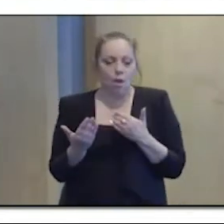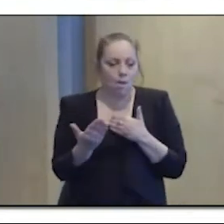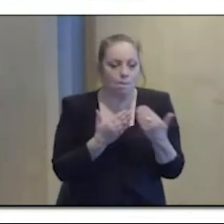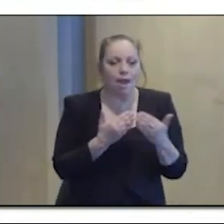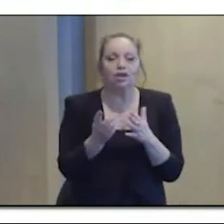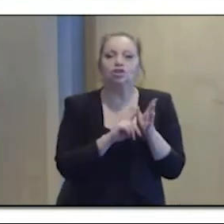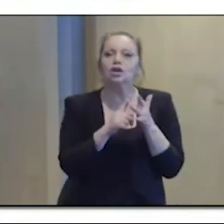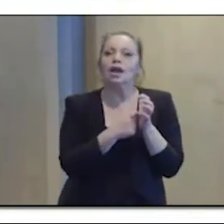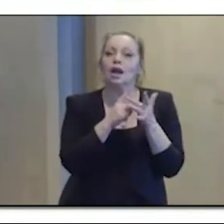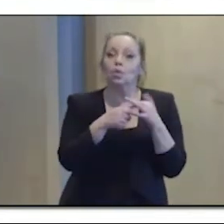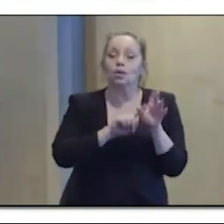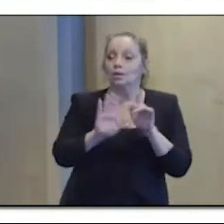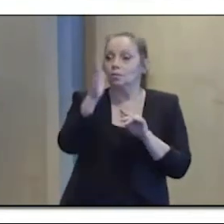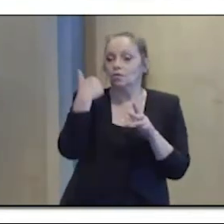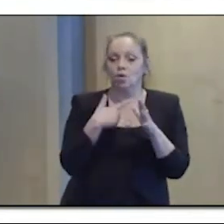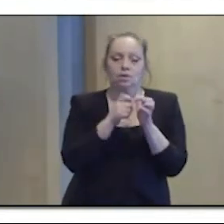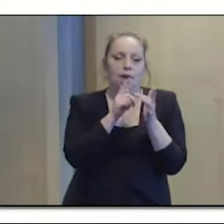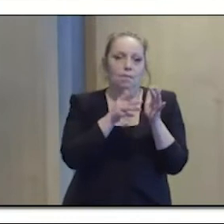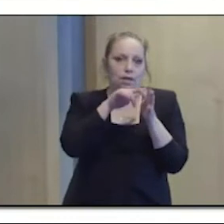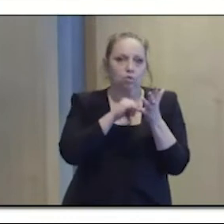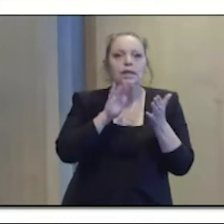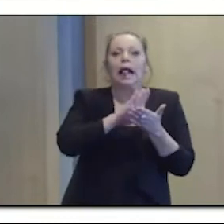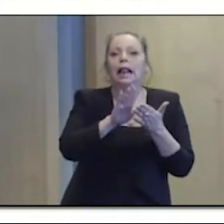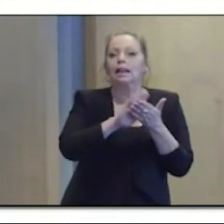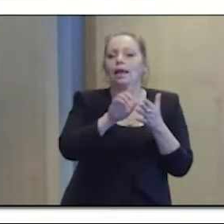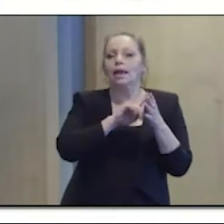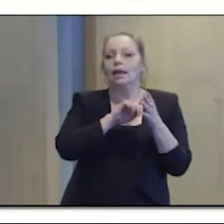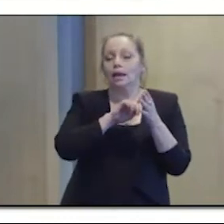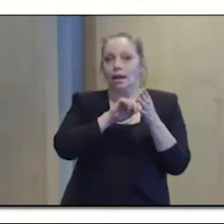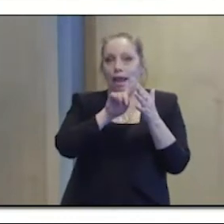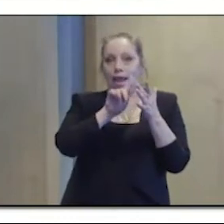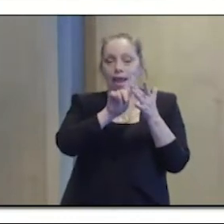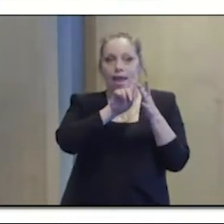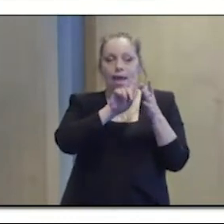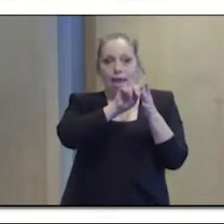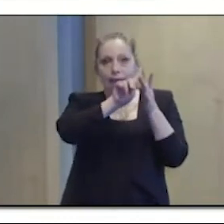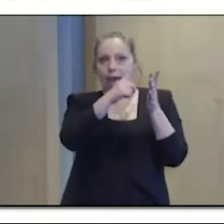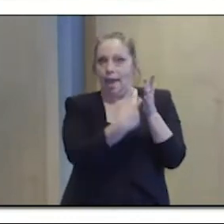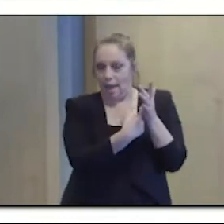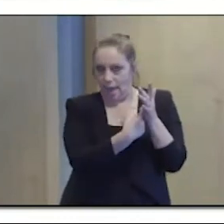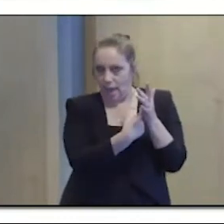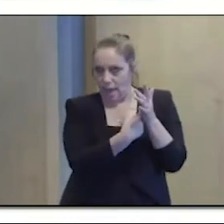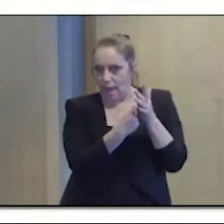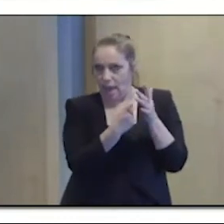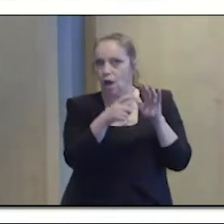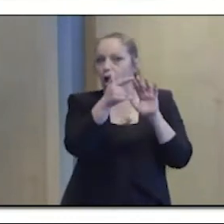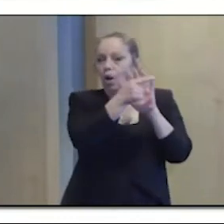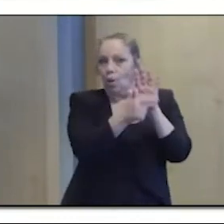largely been about particles most of our clean air Acts arose from smogs in cities in early